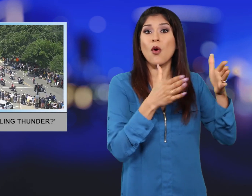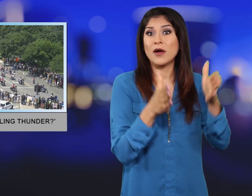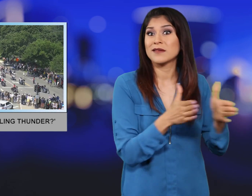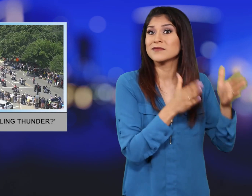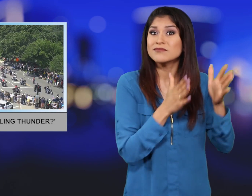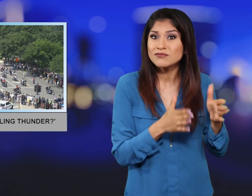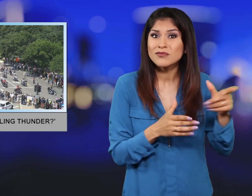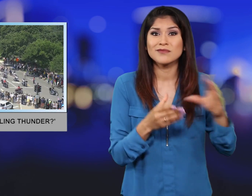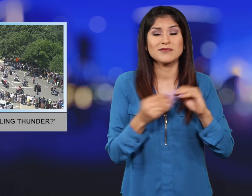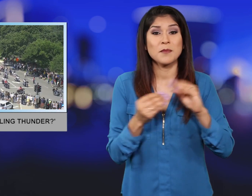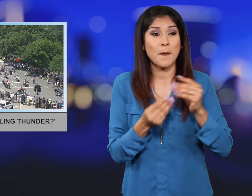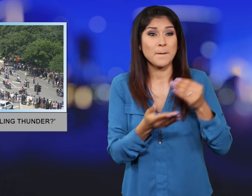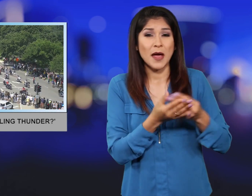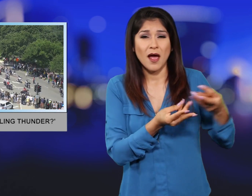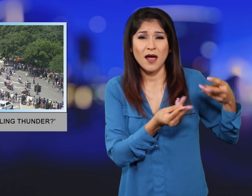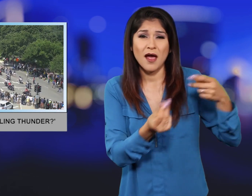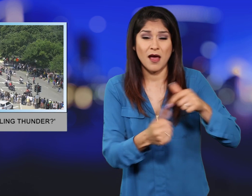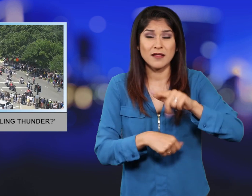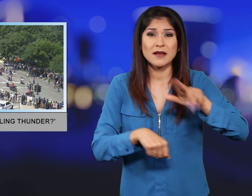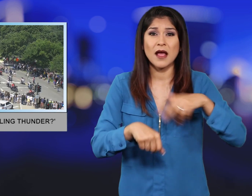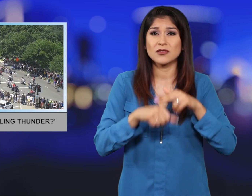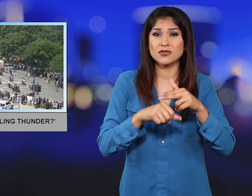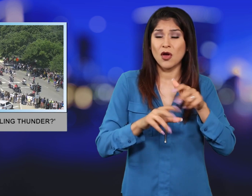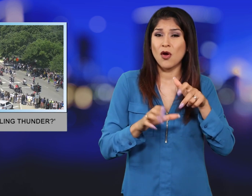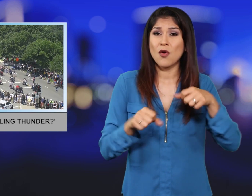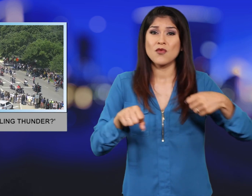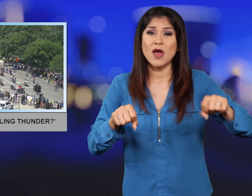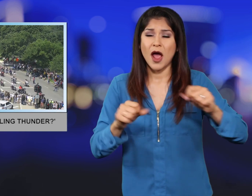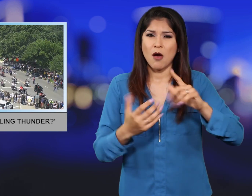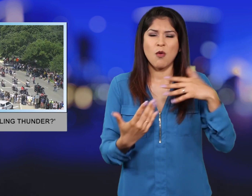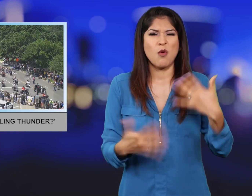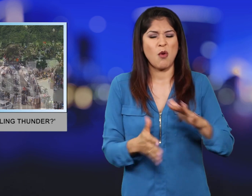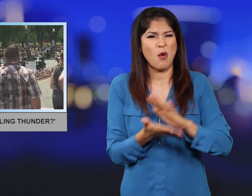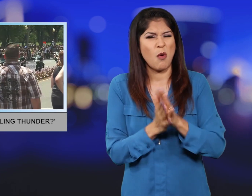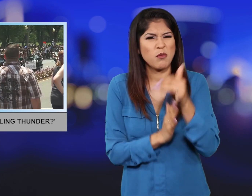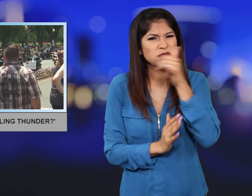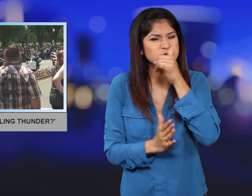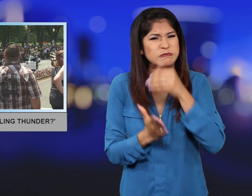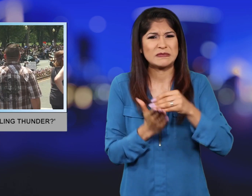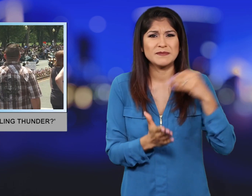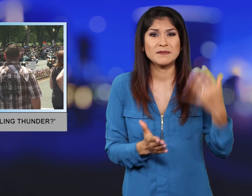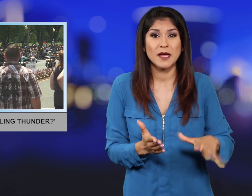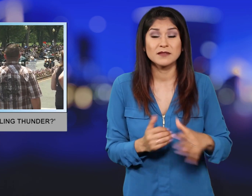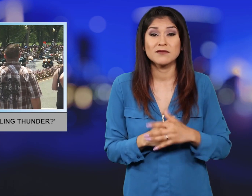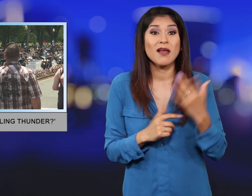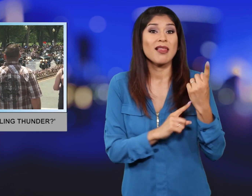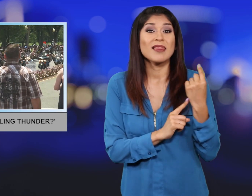Organizers say the cost of putting on the national ride have become prohibitive, with